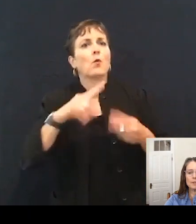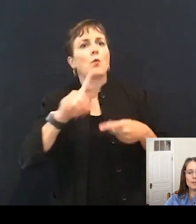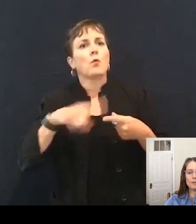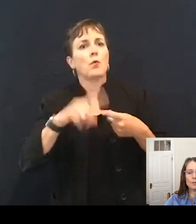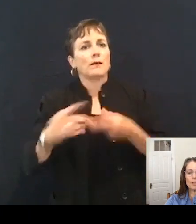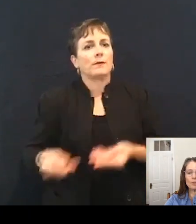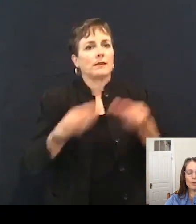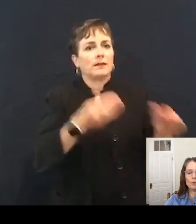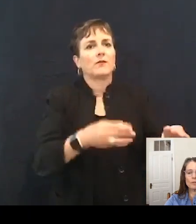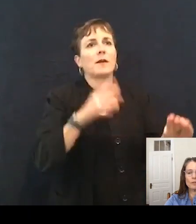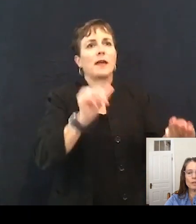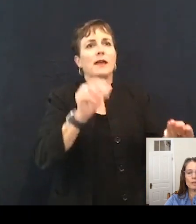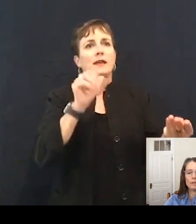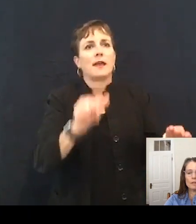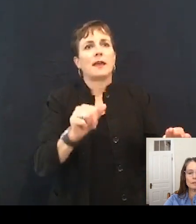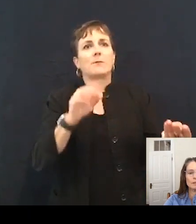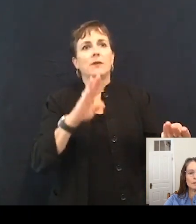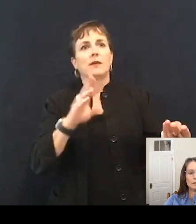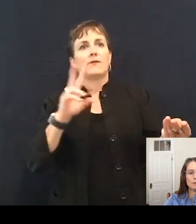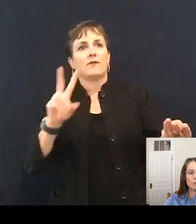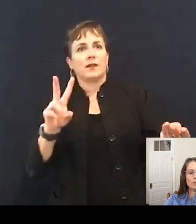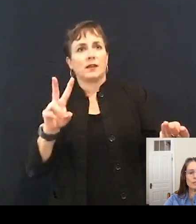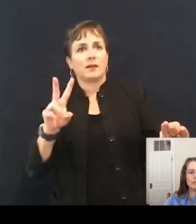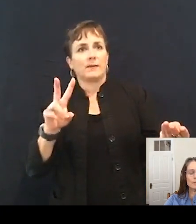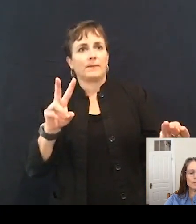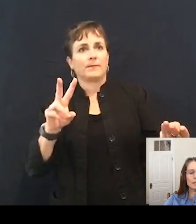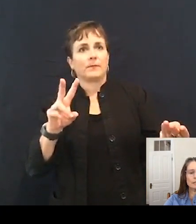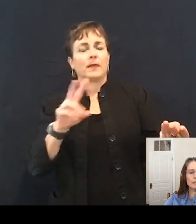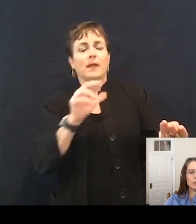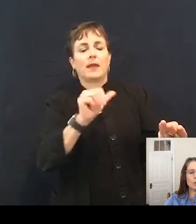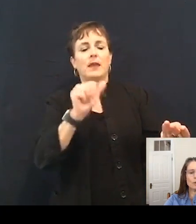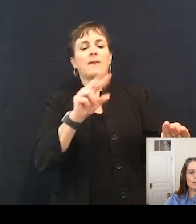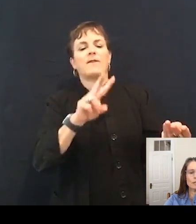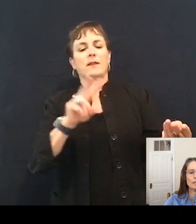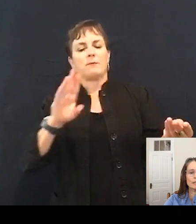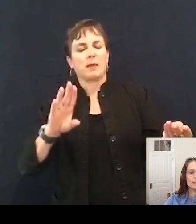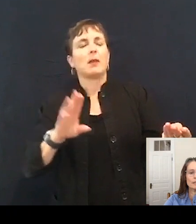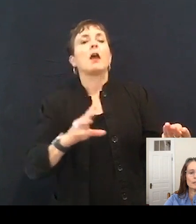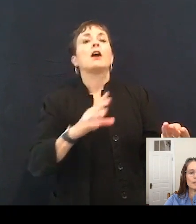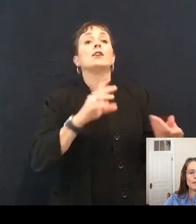Hearing thresholds were significantly lower than